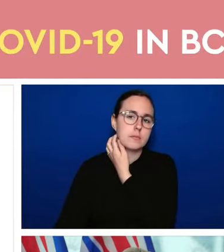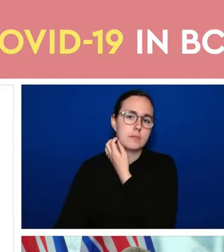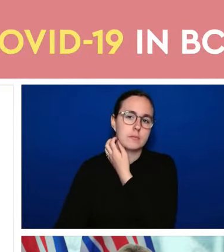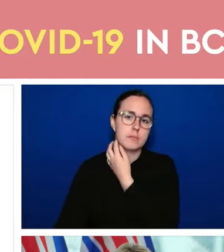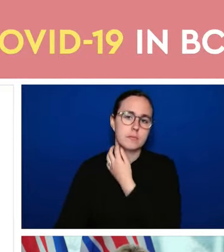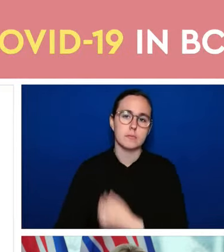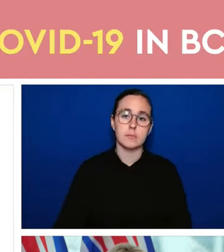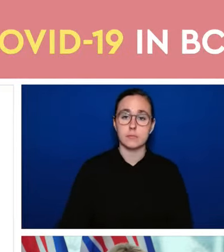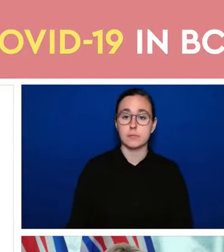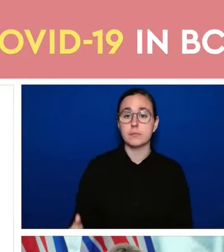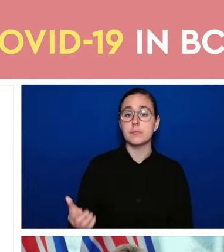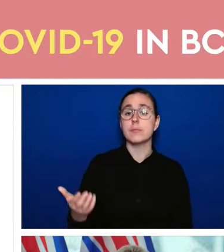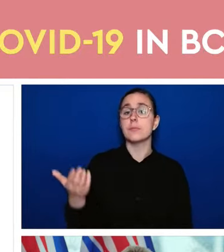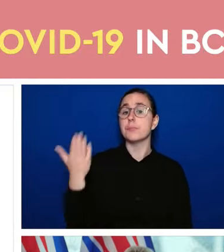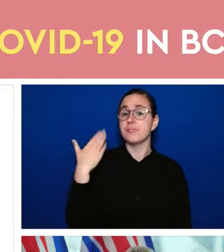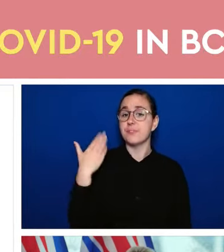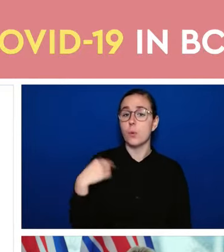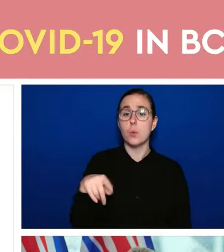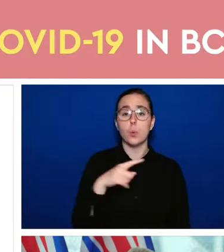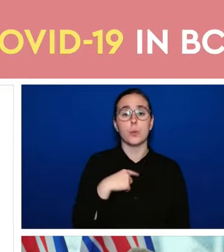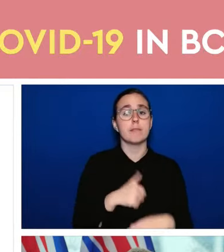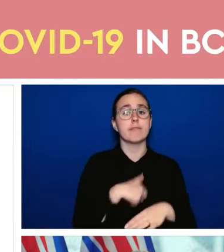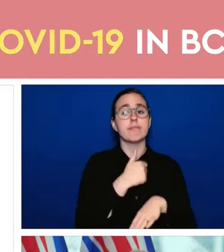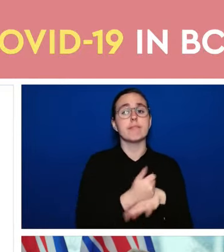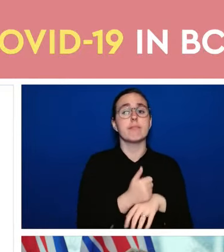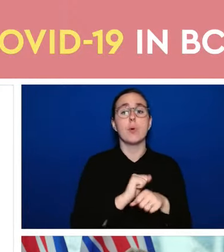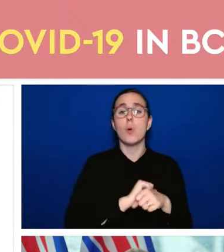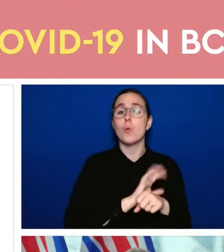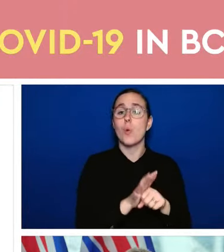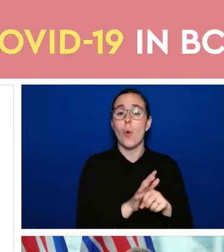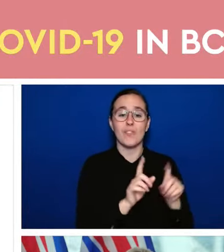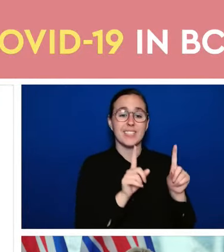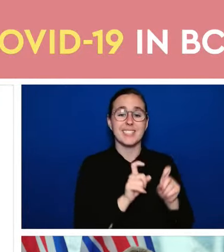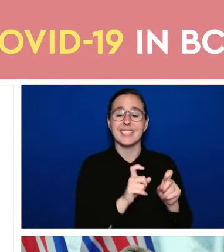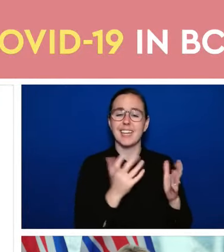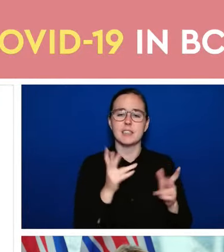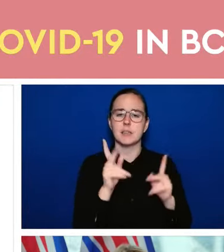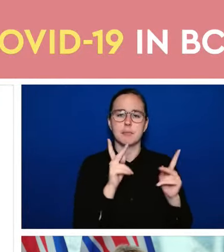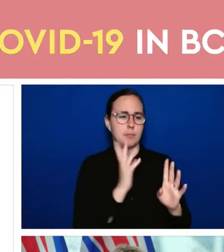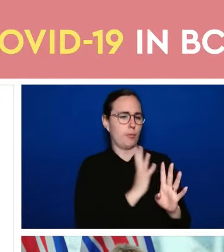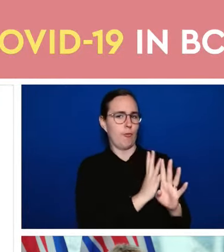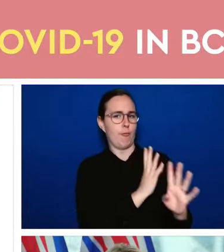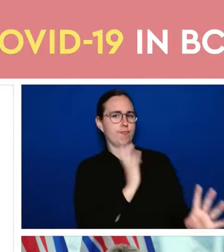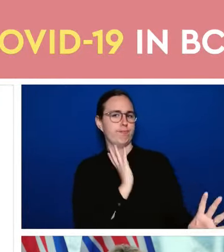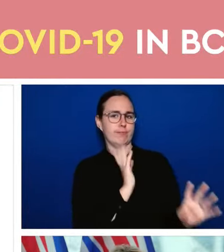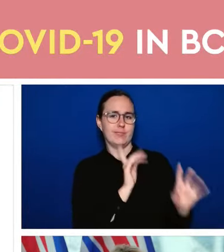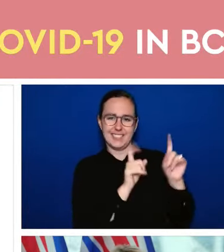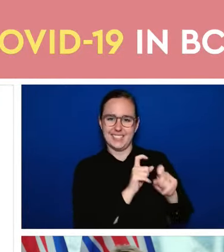that we needed when we were. Dealing with that a different strain of this virus and now we